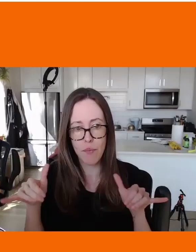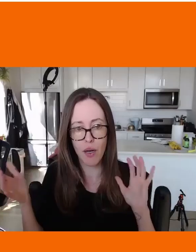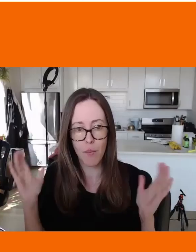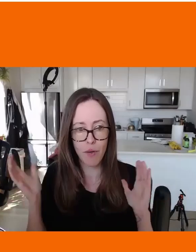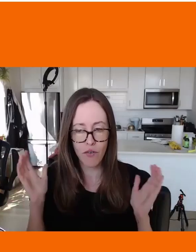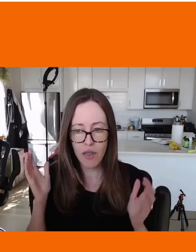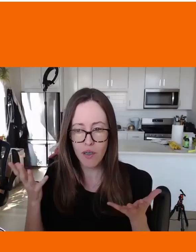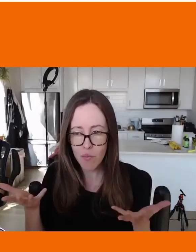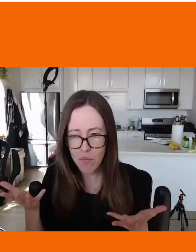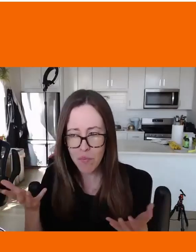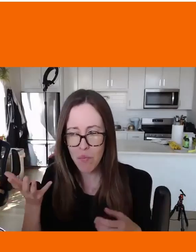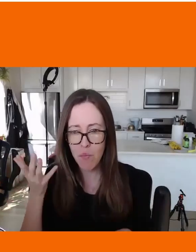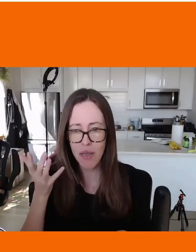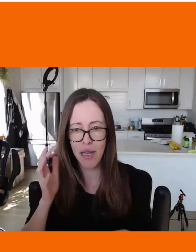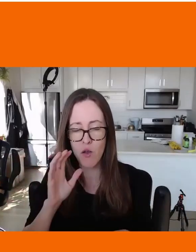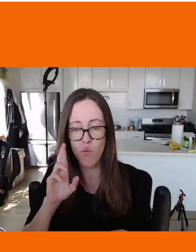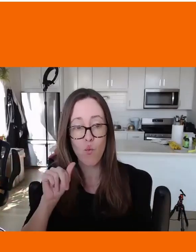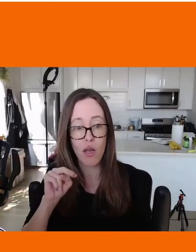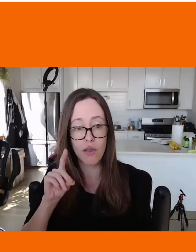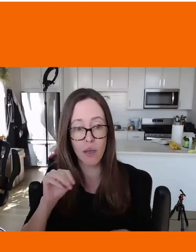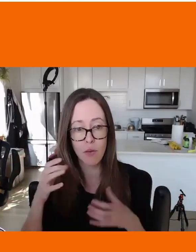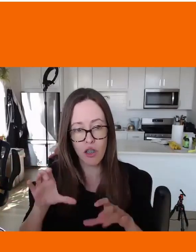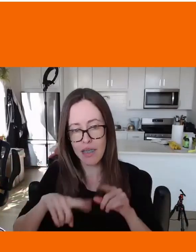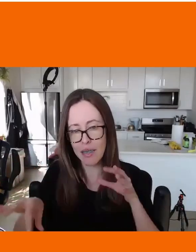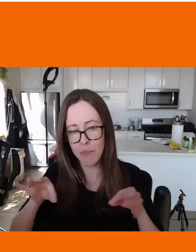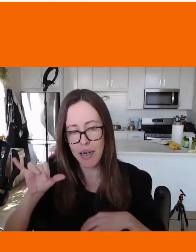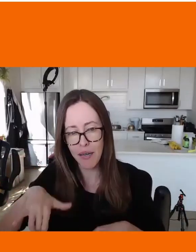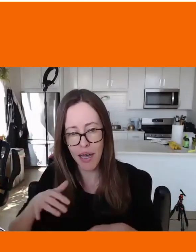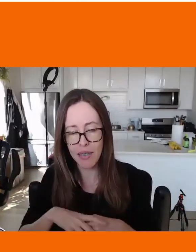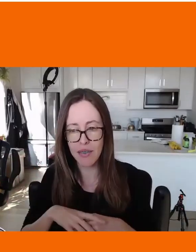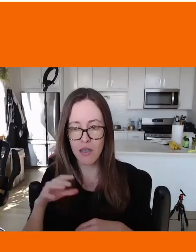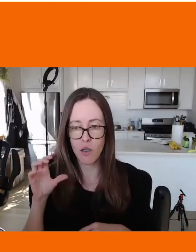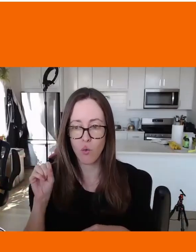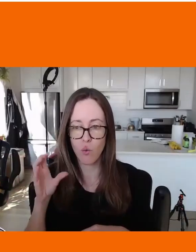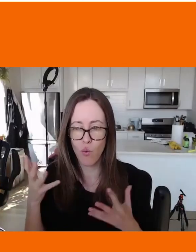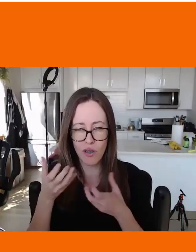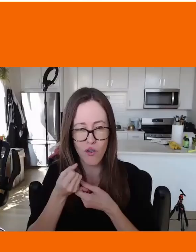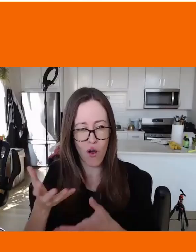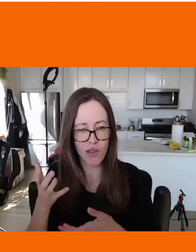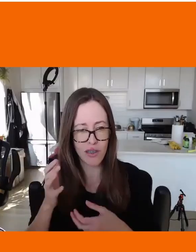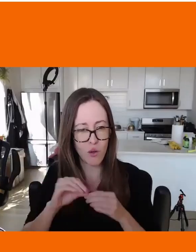But the Connexin 26 mutation is relatively common, compared to others. And random chance doesn't explain its incidence.